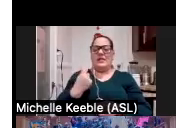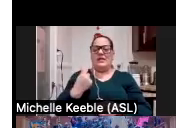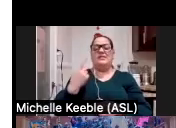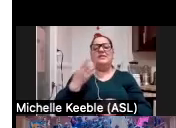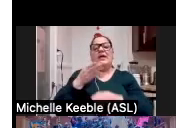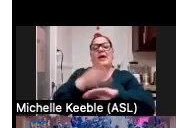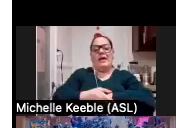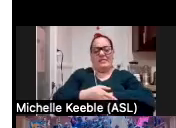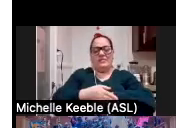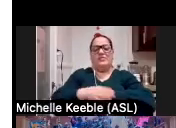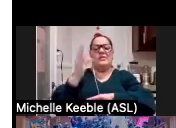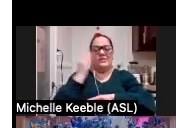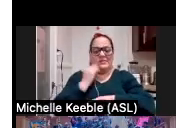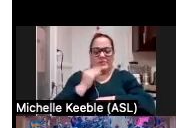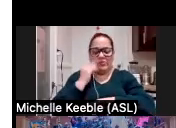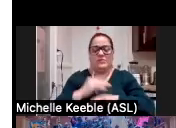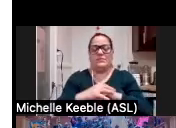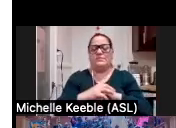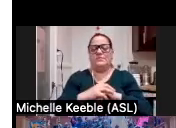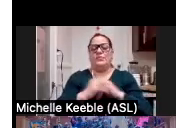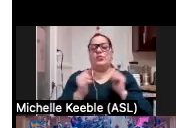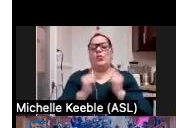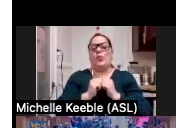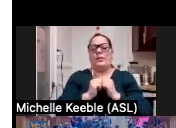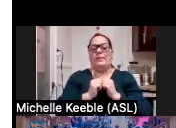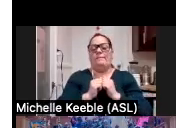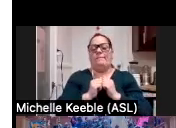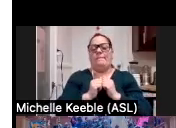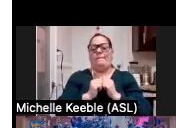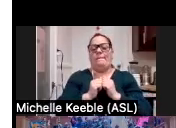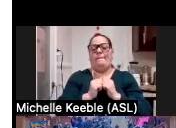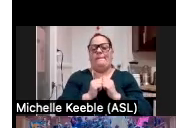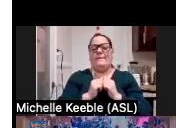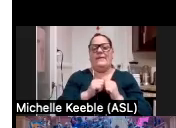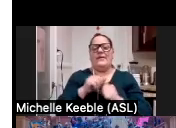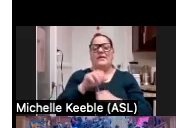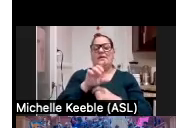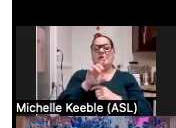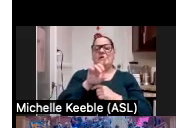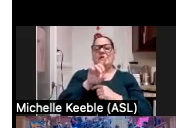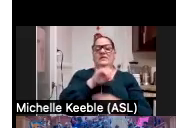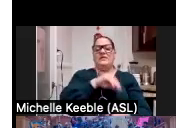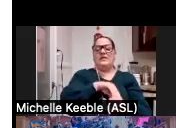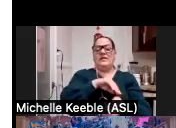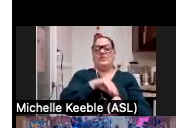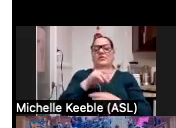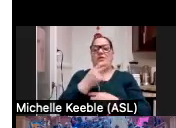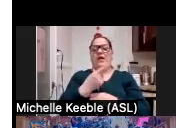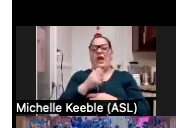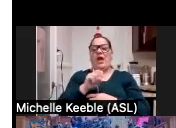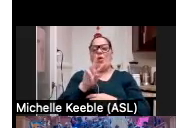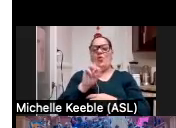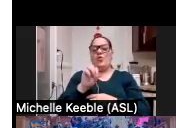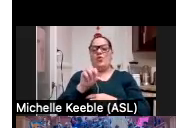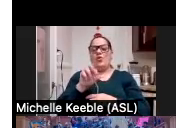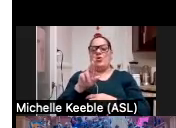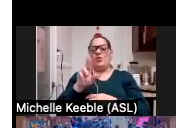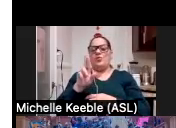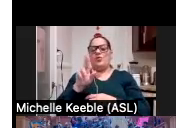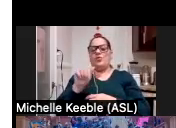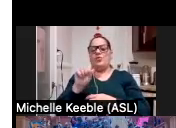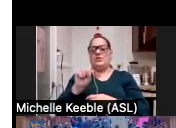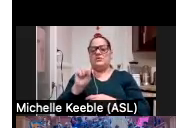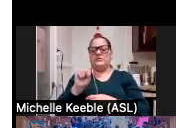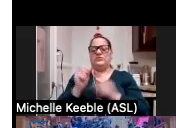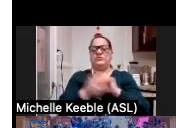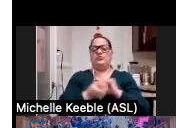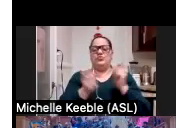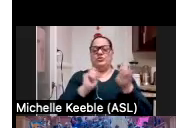encounter uh with um Dr. Howard Rusk, uh, who said something to him that would really change his life